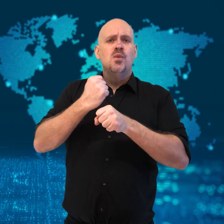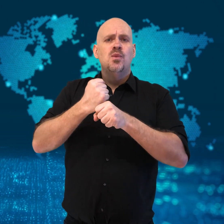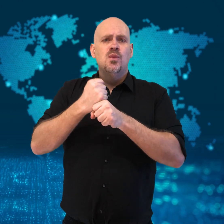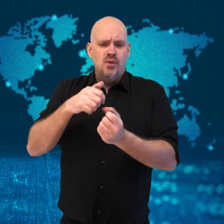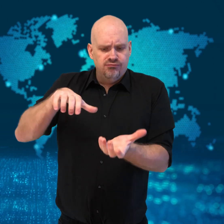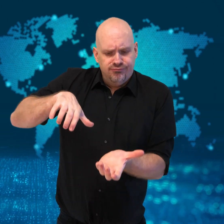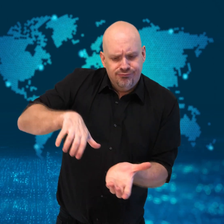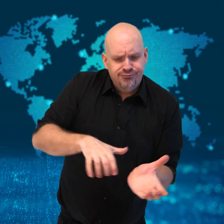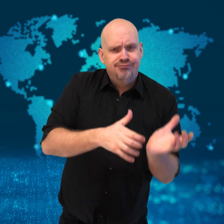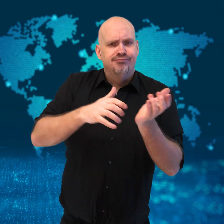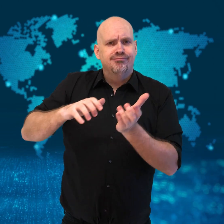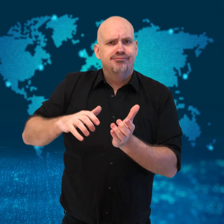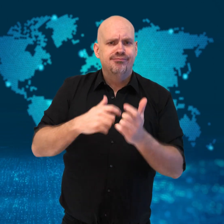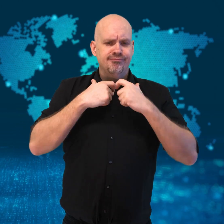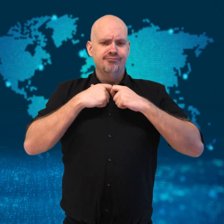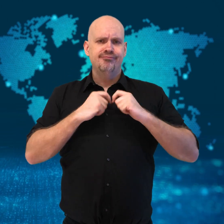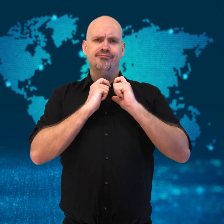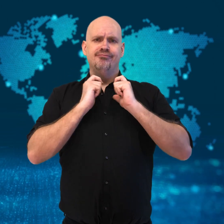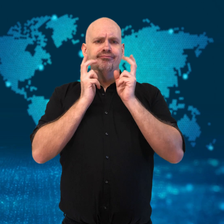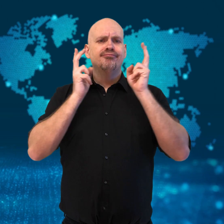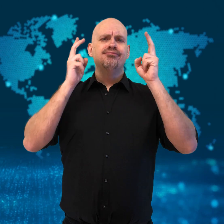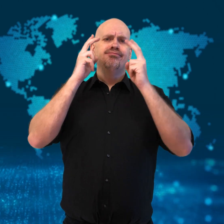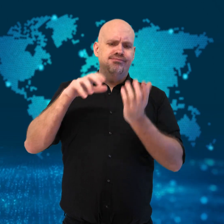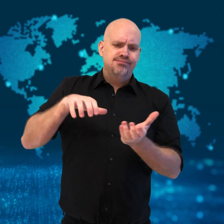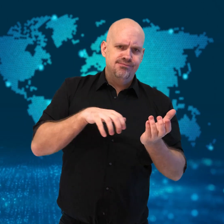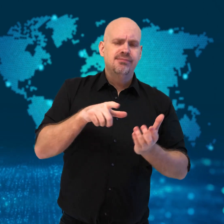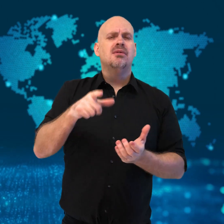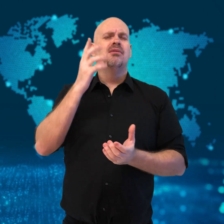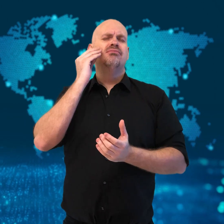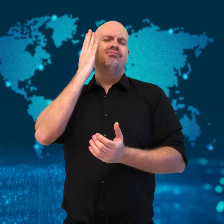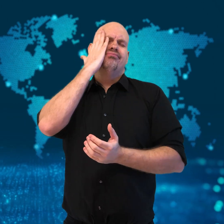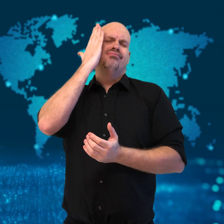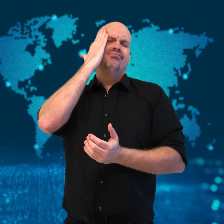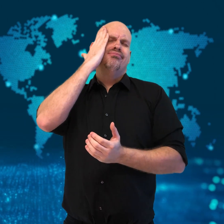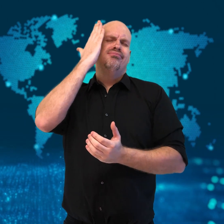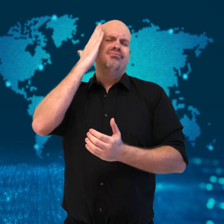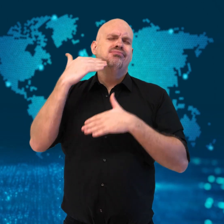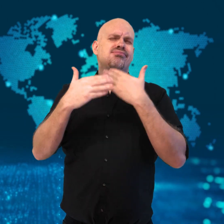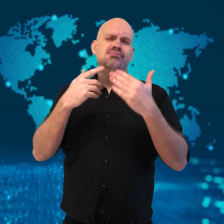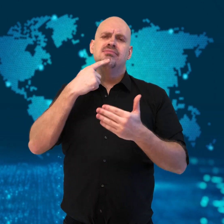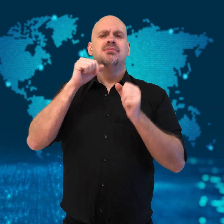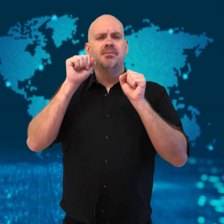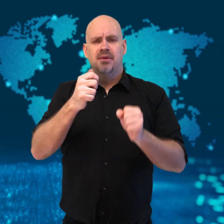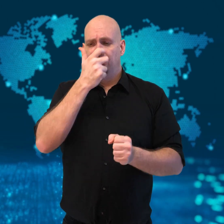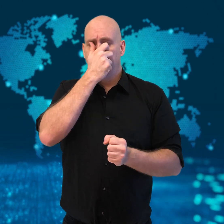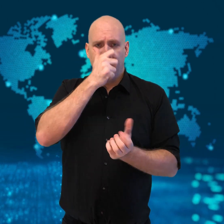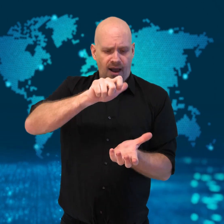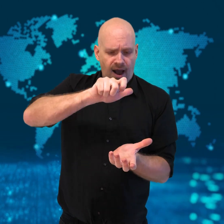The Orthodox Church is now facing pressure to change its baptism